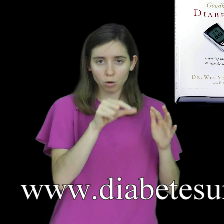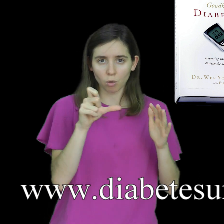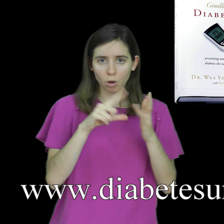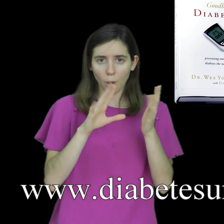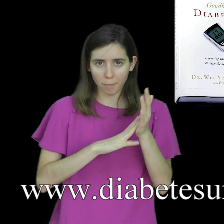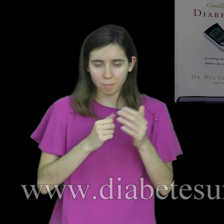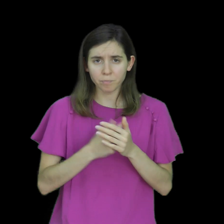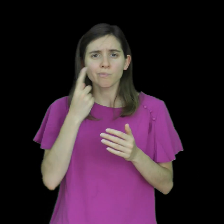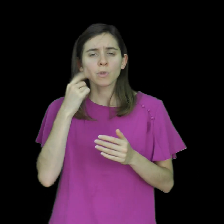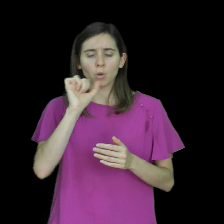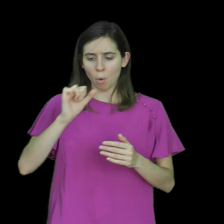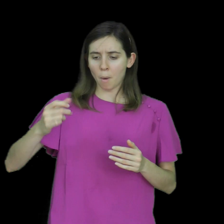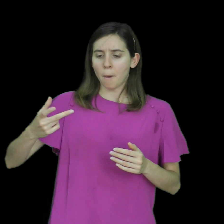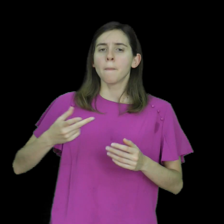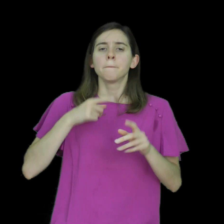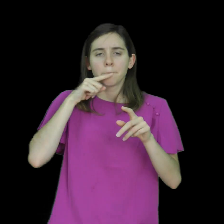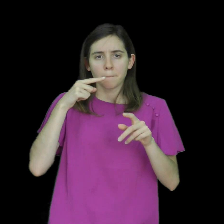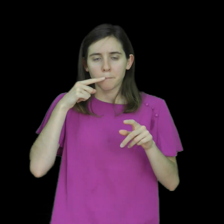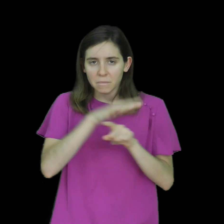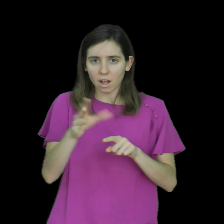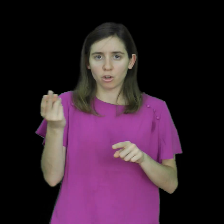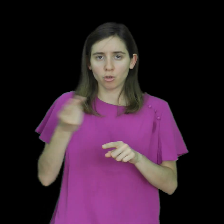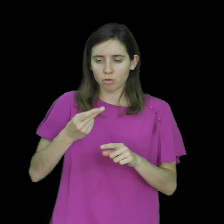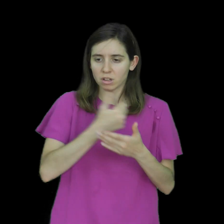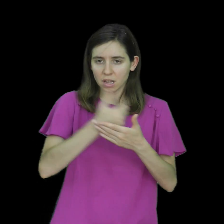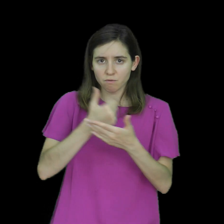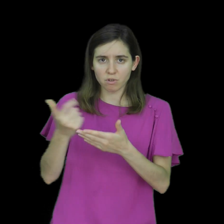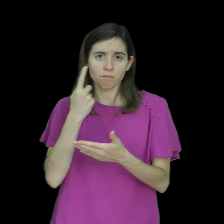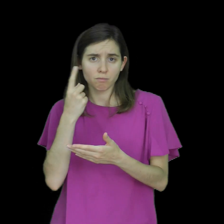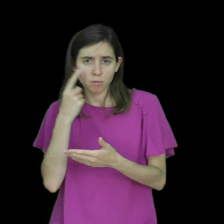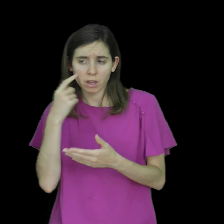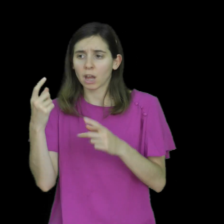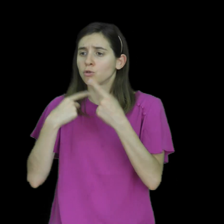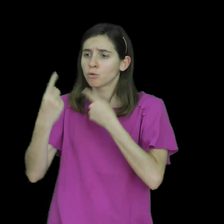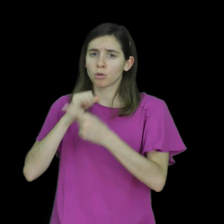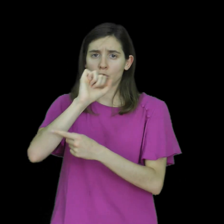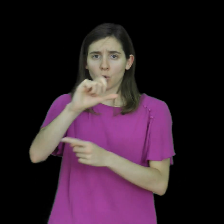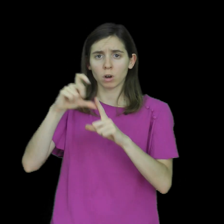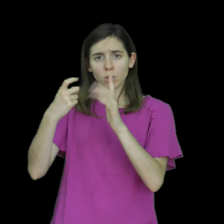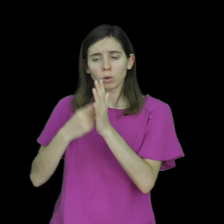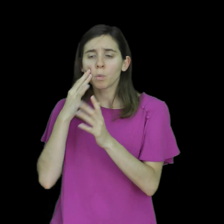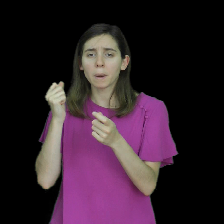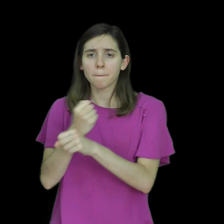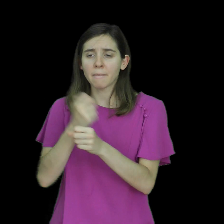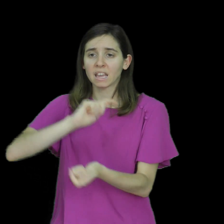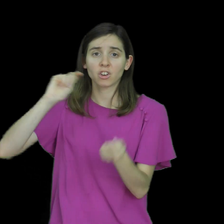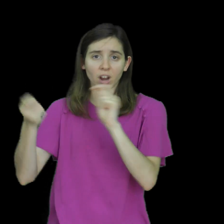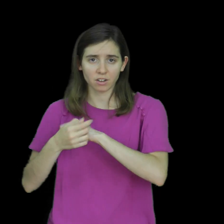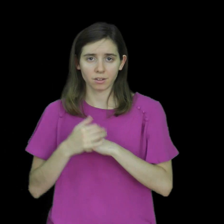your blood sugars frequently and talk to your doctor when making these changes. One Night at a Time